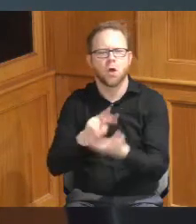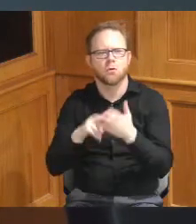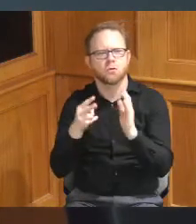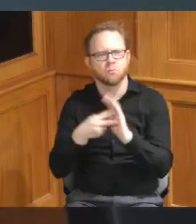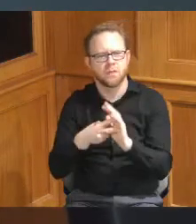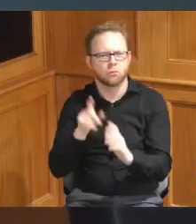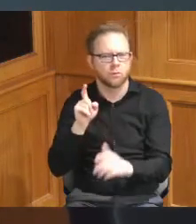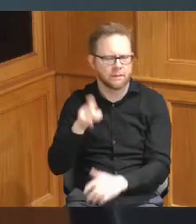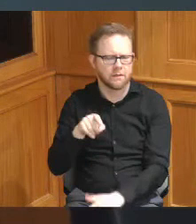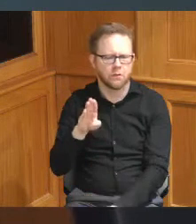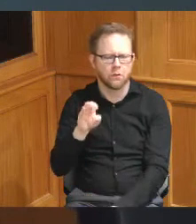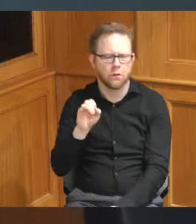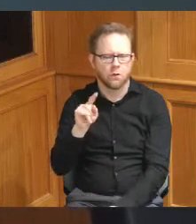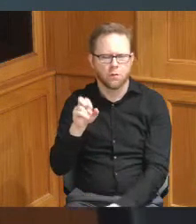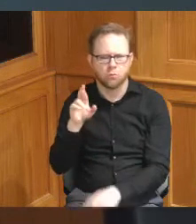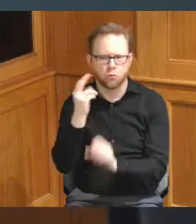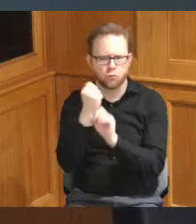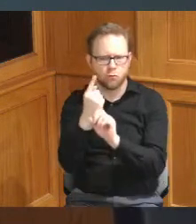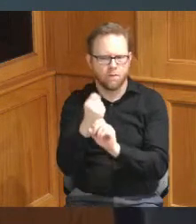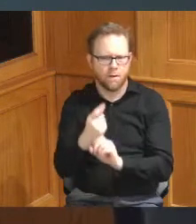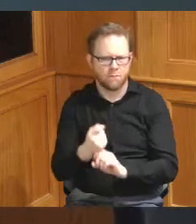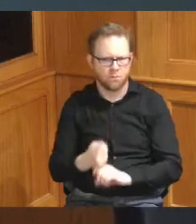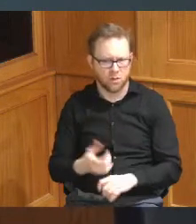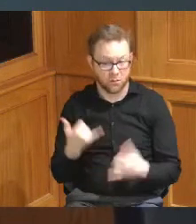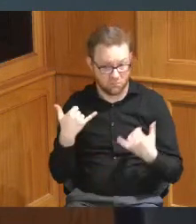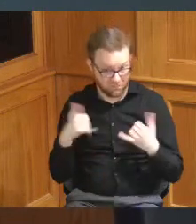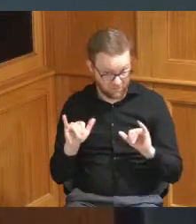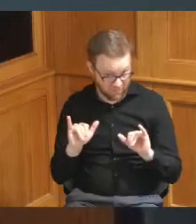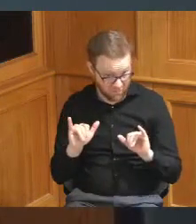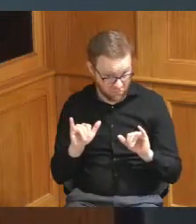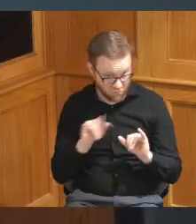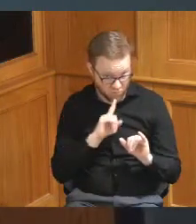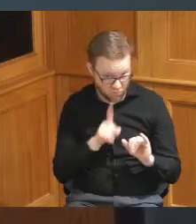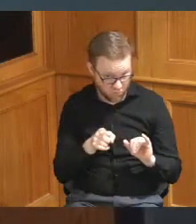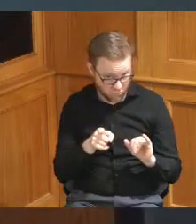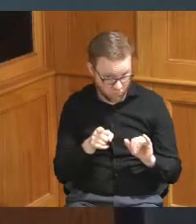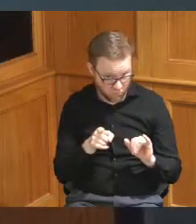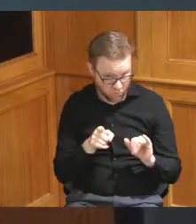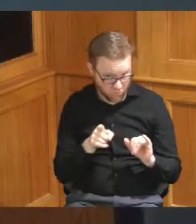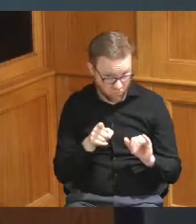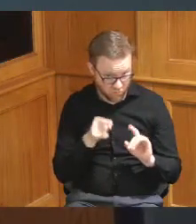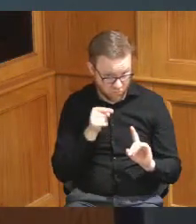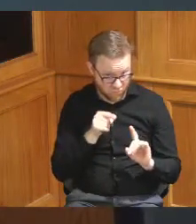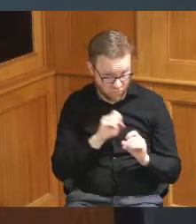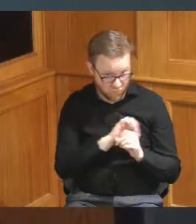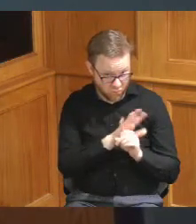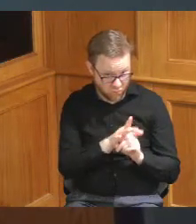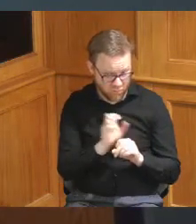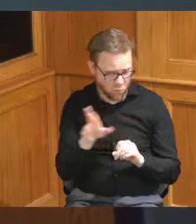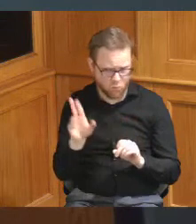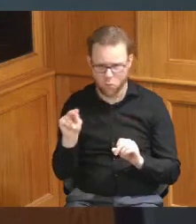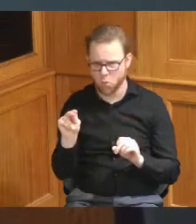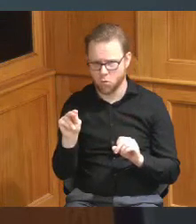of booster each year is that still the case as it relates to Covid or is that no longer the case so